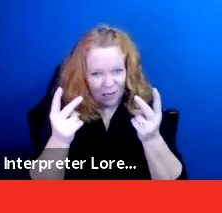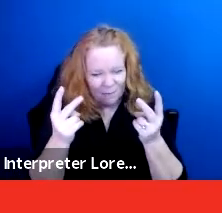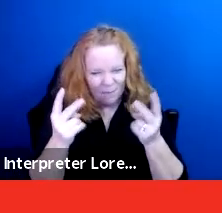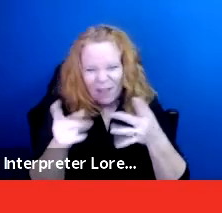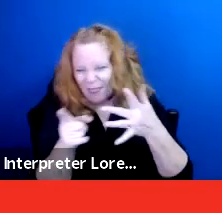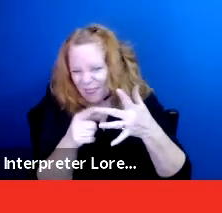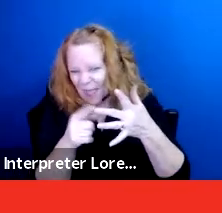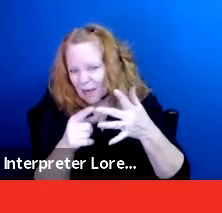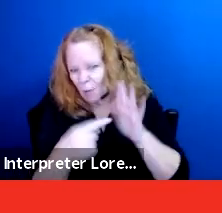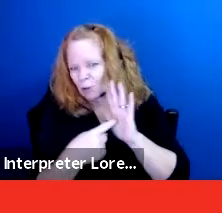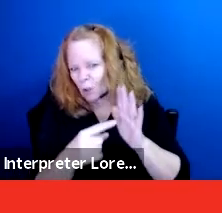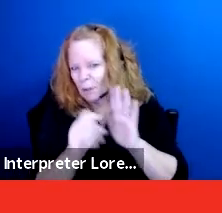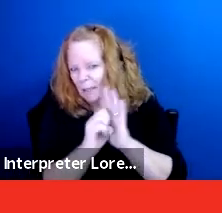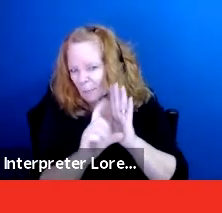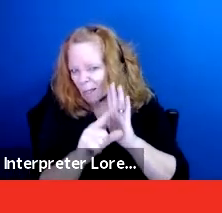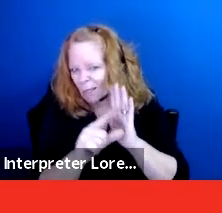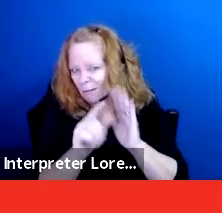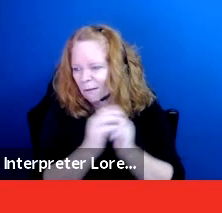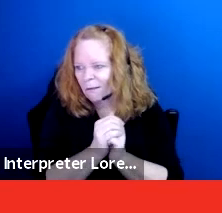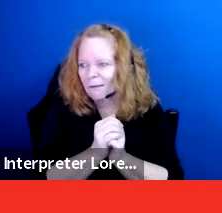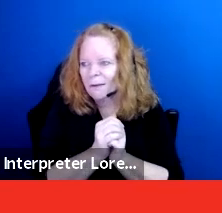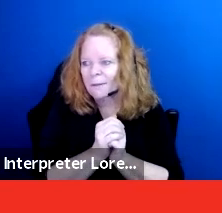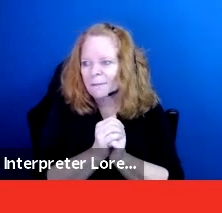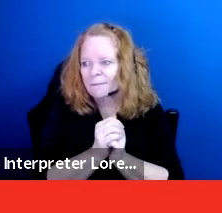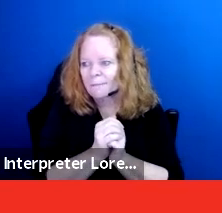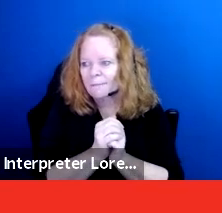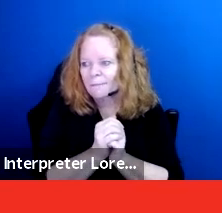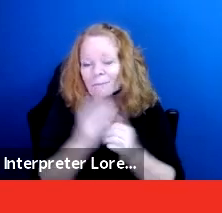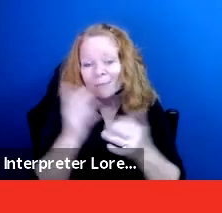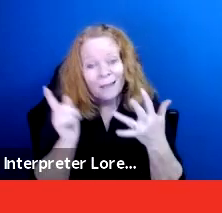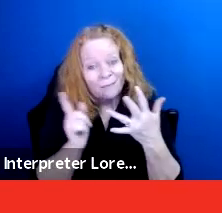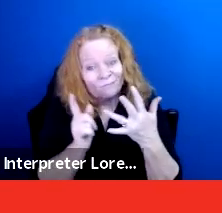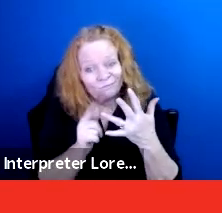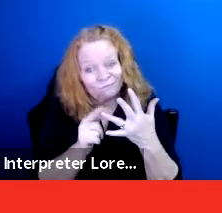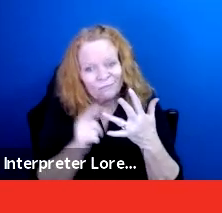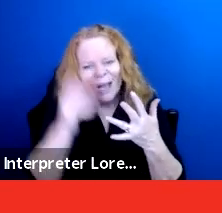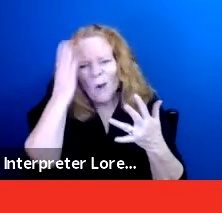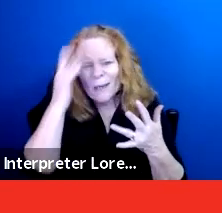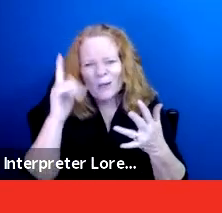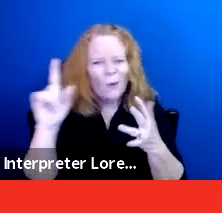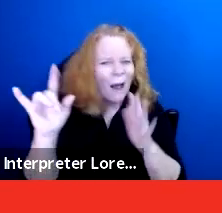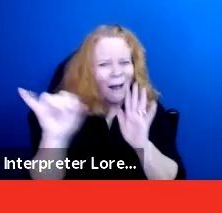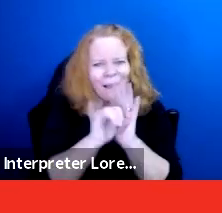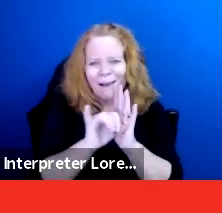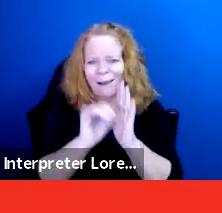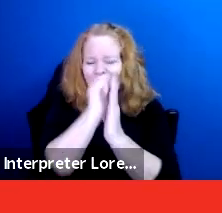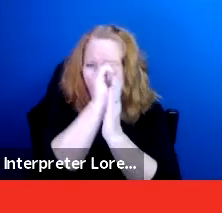of those in a bit we knew we would need to identify all of the components nonvisually